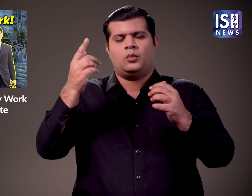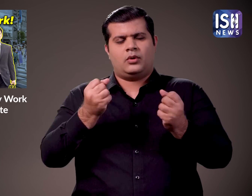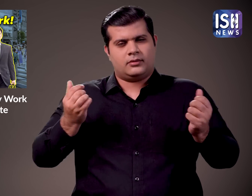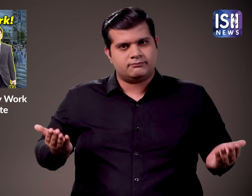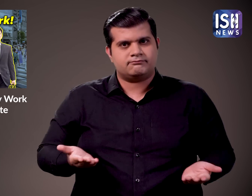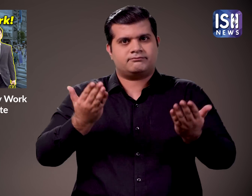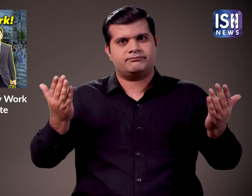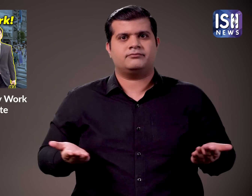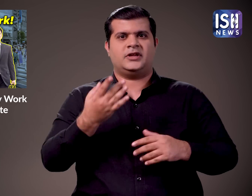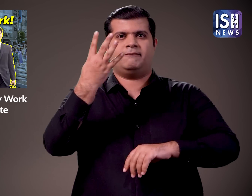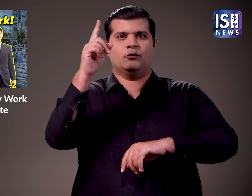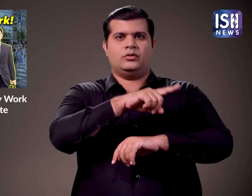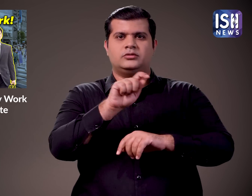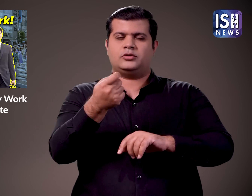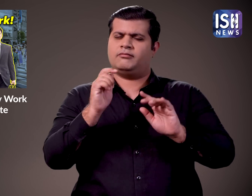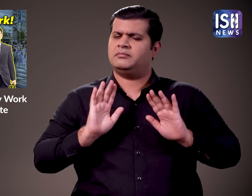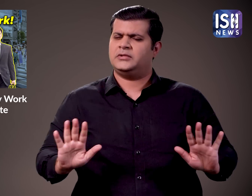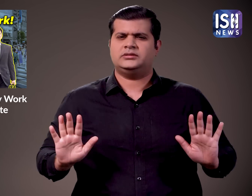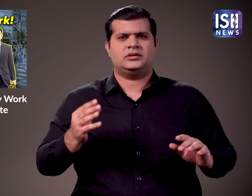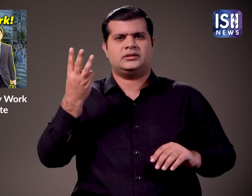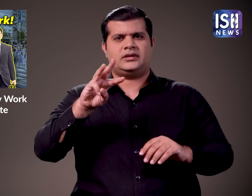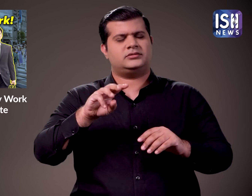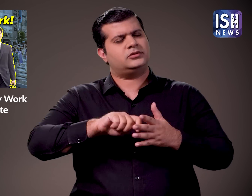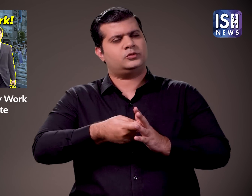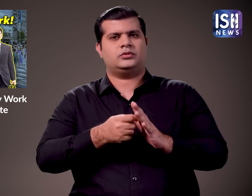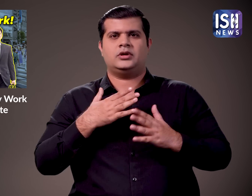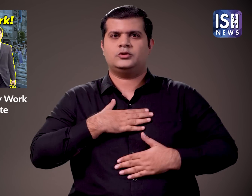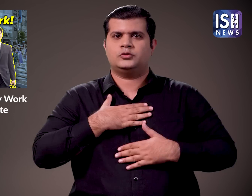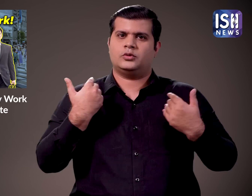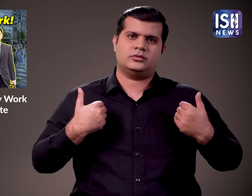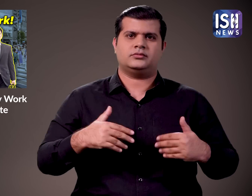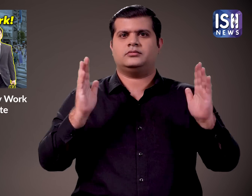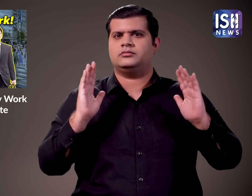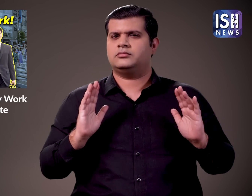The government just wants to promote 4-day work week and give 3 days of leave.